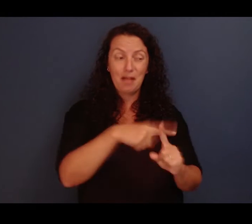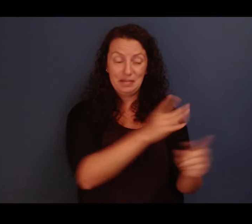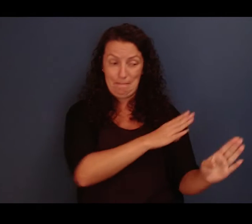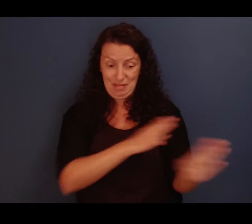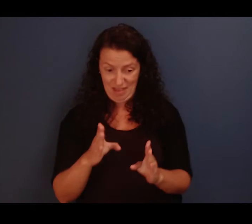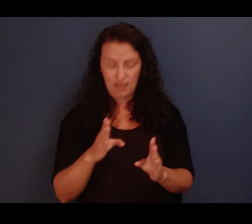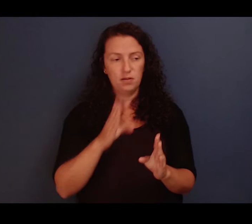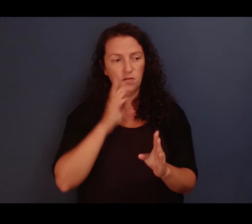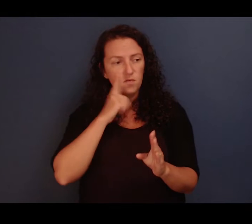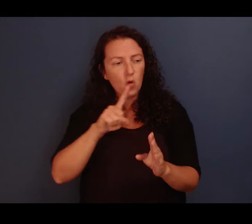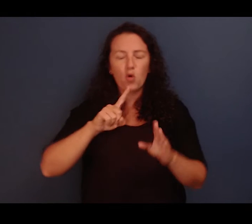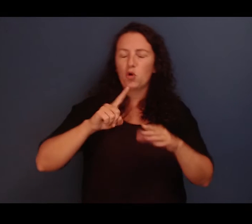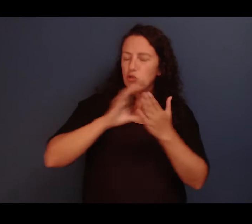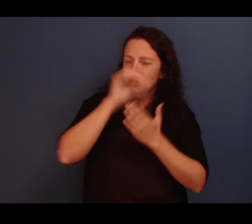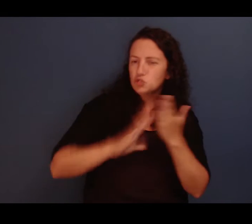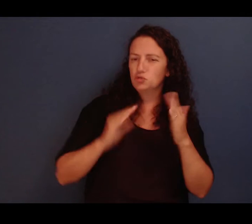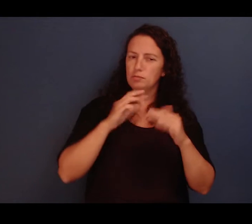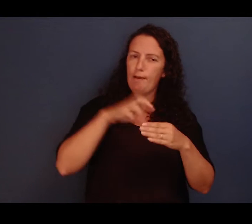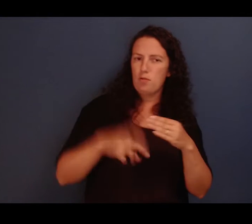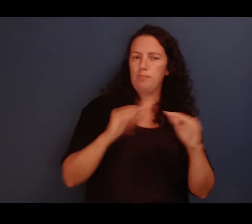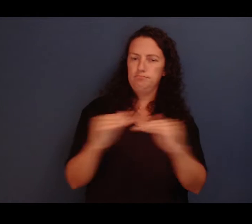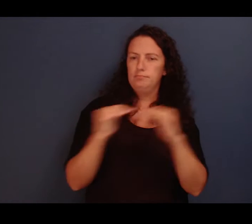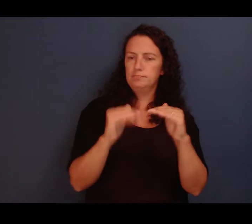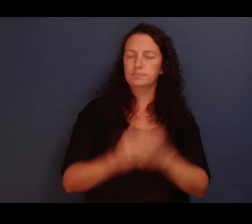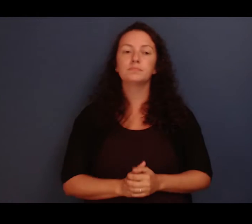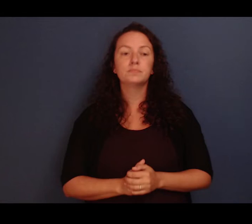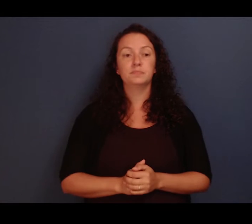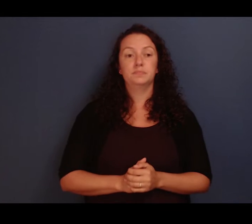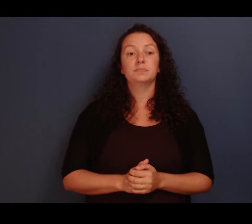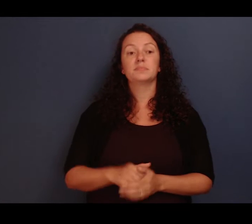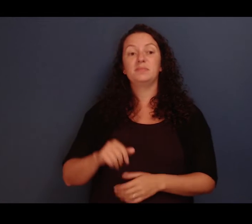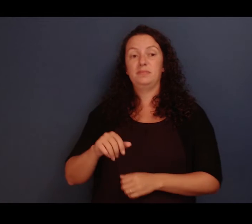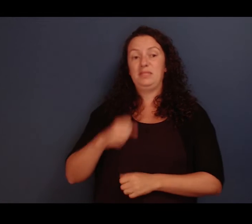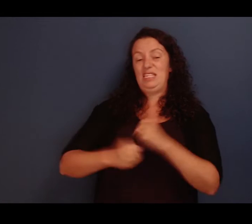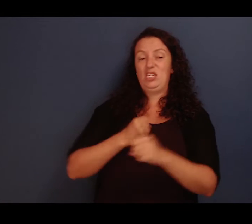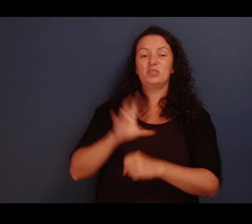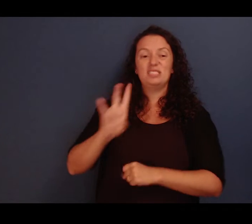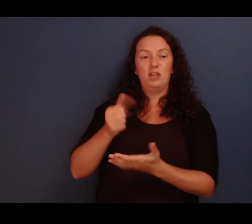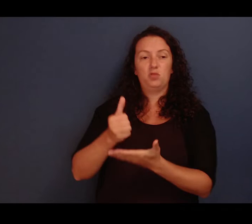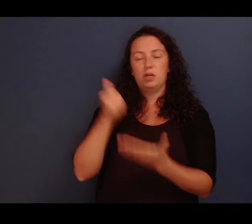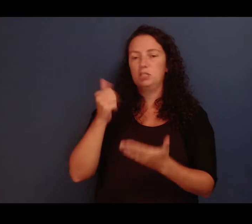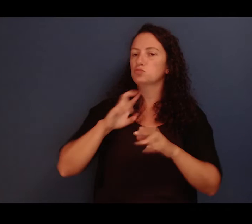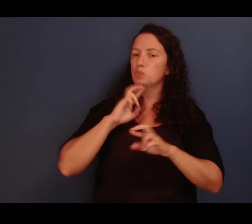equitable student outcomes. The Year 7 Accreditation Report is what we will be focusing on this year, through Spring